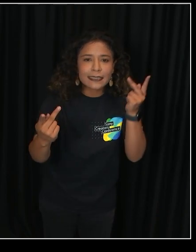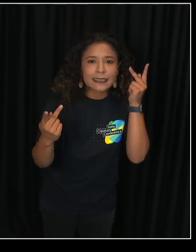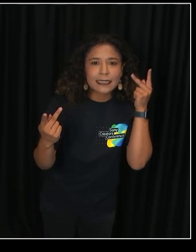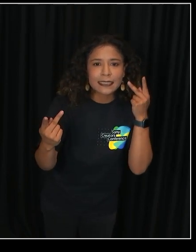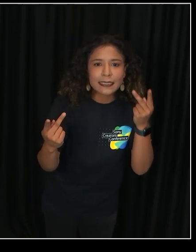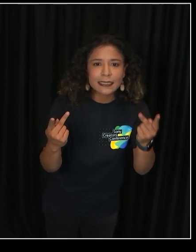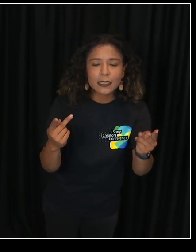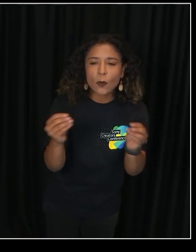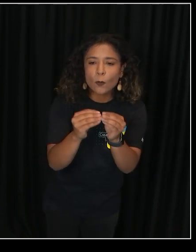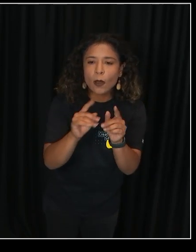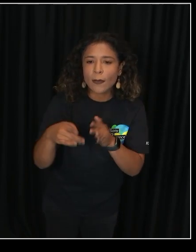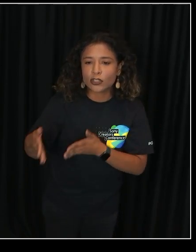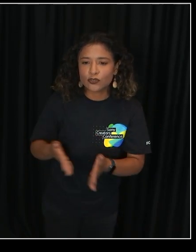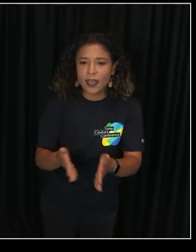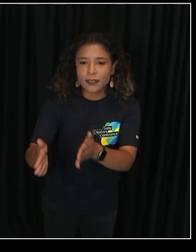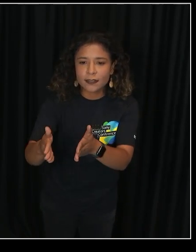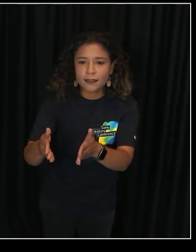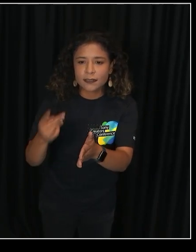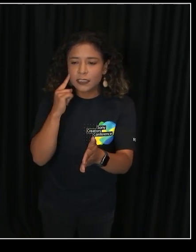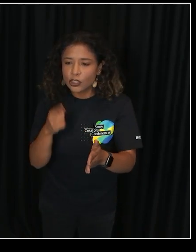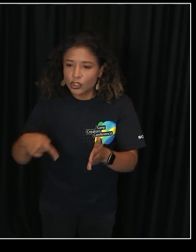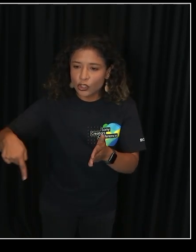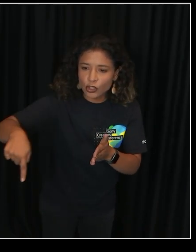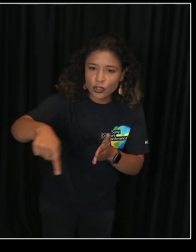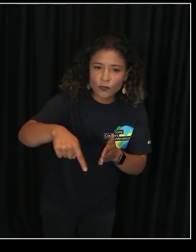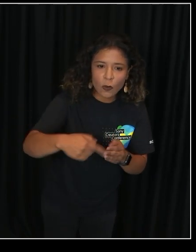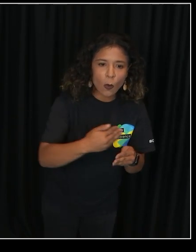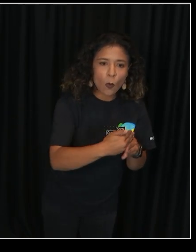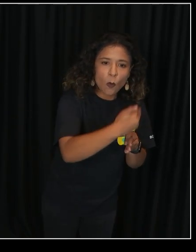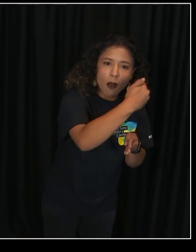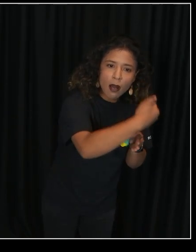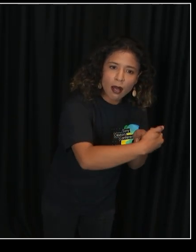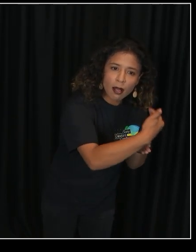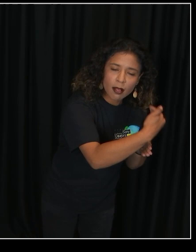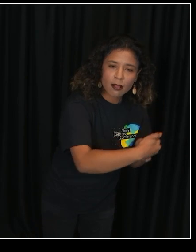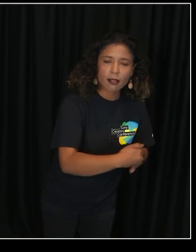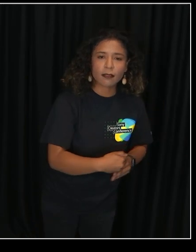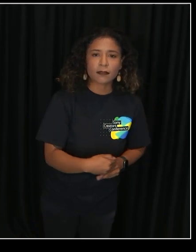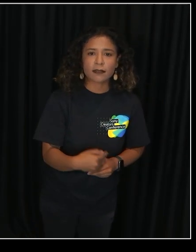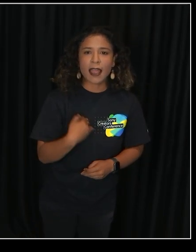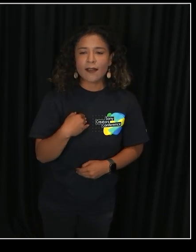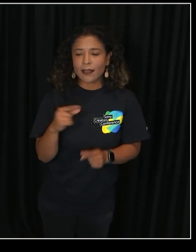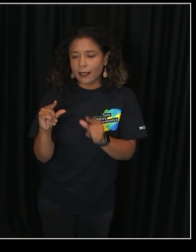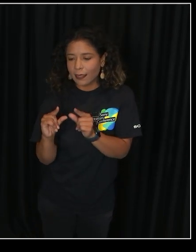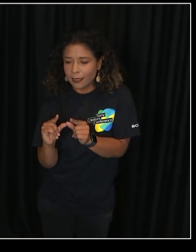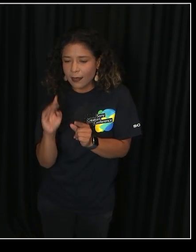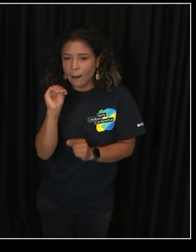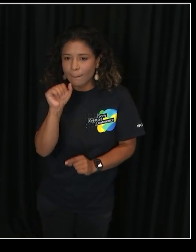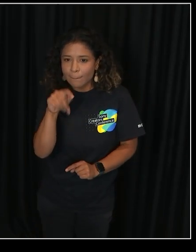They can see the curbs and the walls. They have mini maps and other stuff,